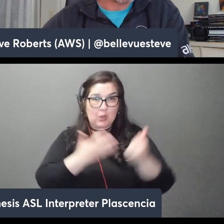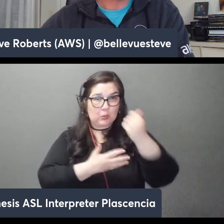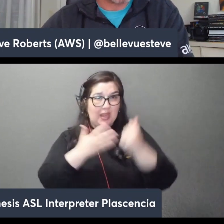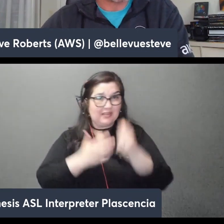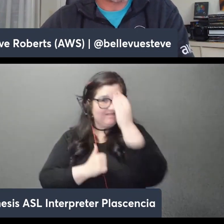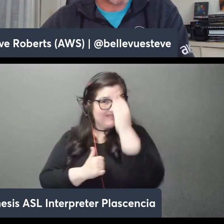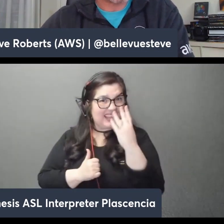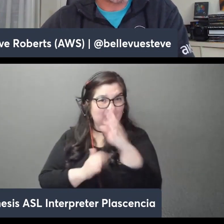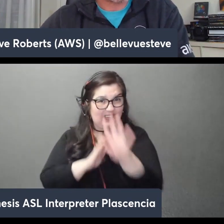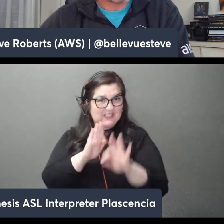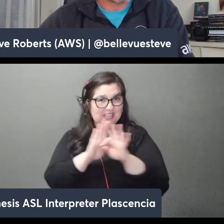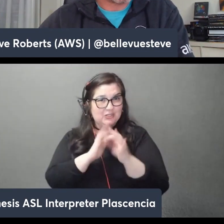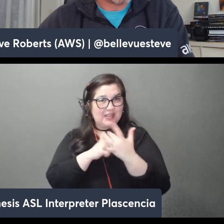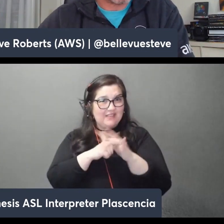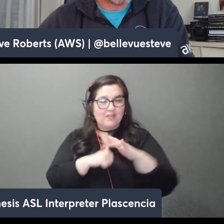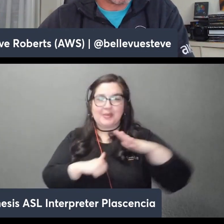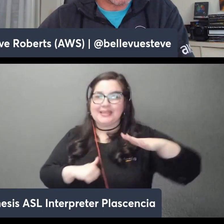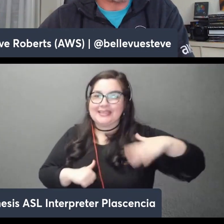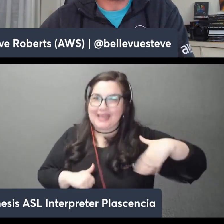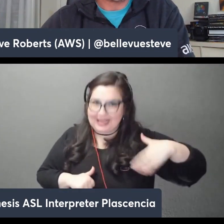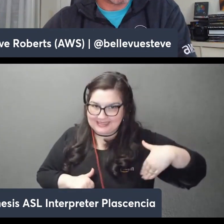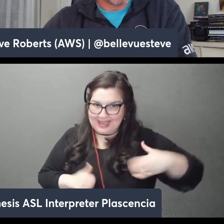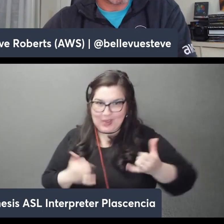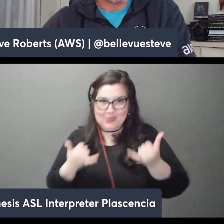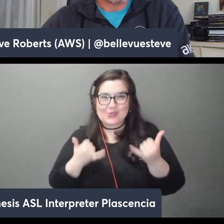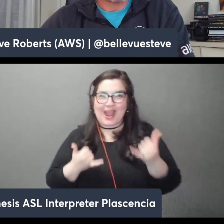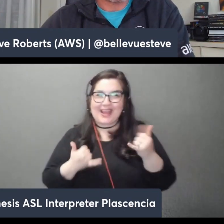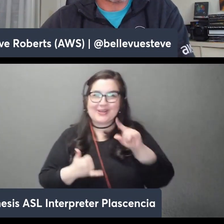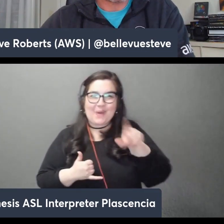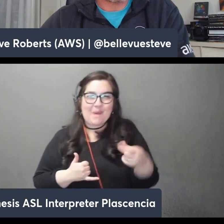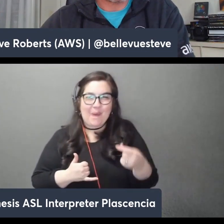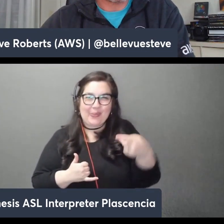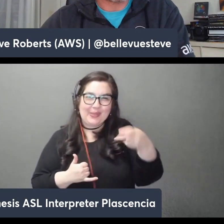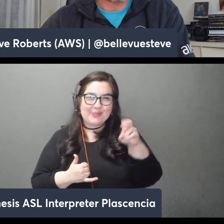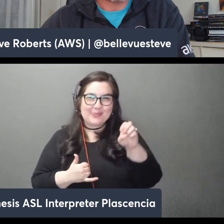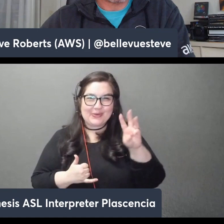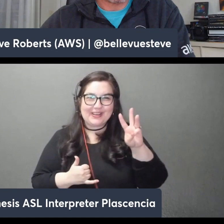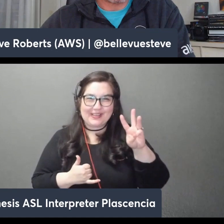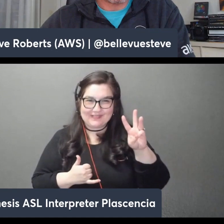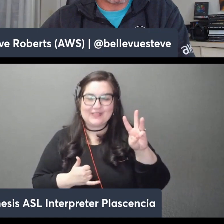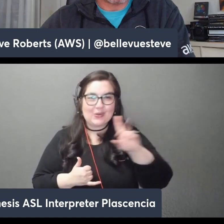Again, we're in preview right now. We're not actually exposing our full-feature side.